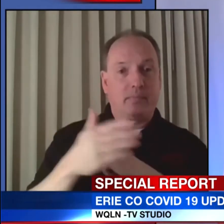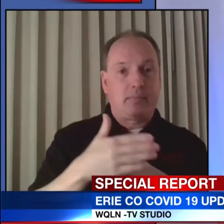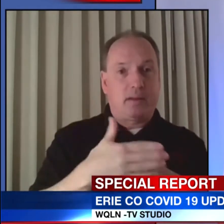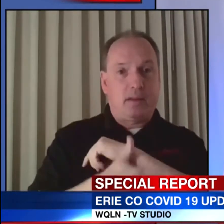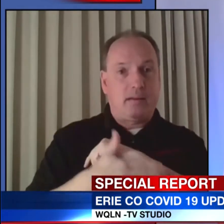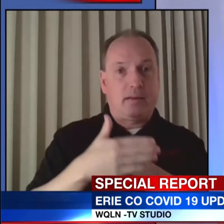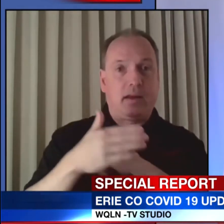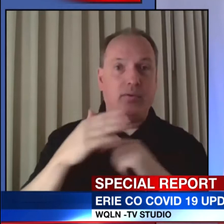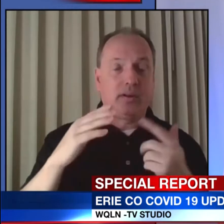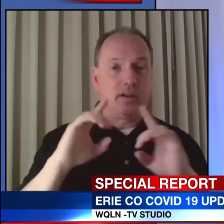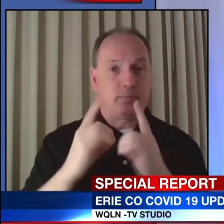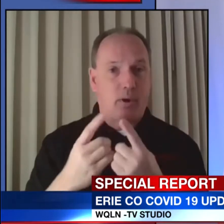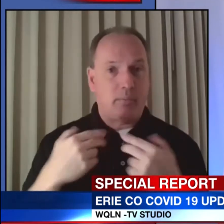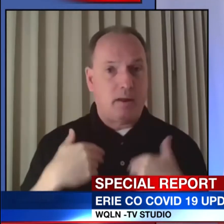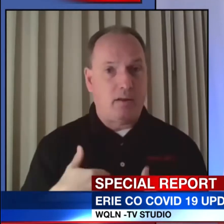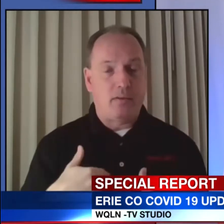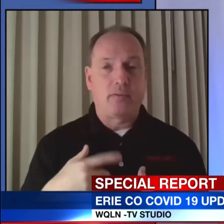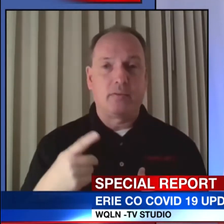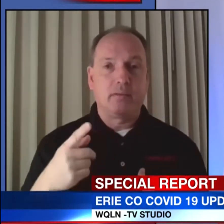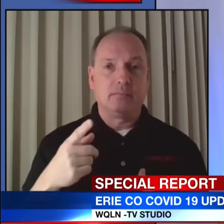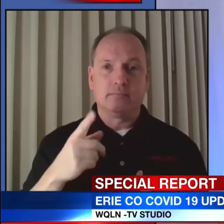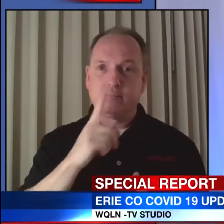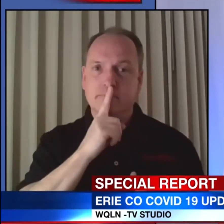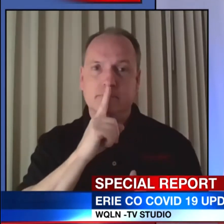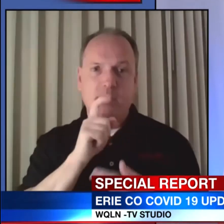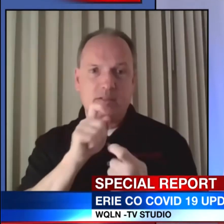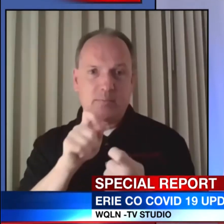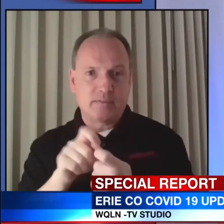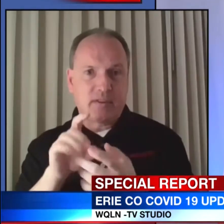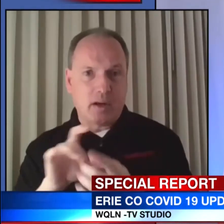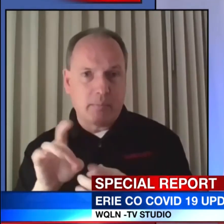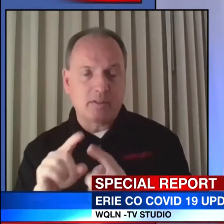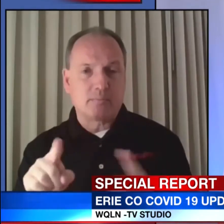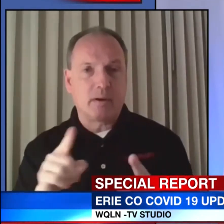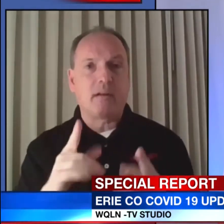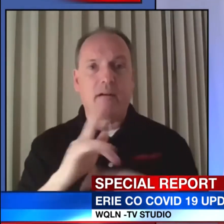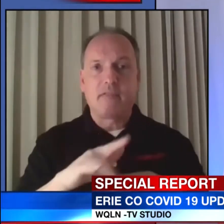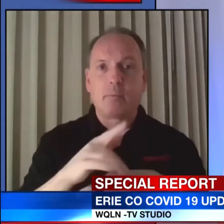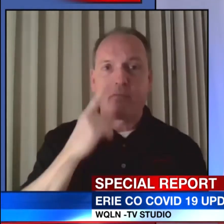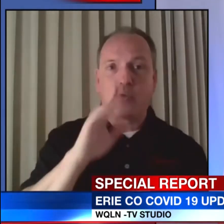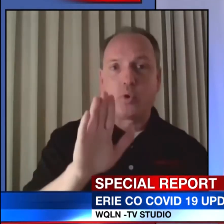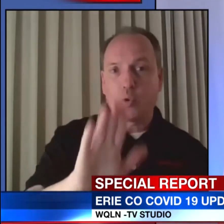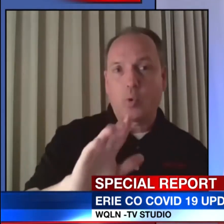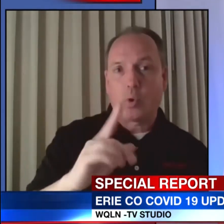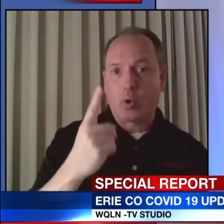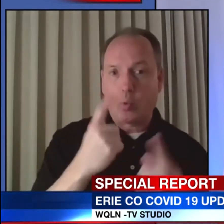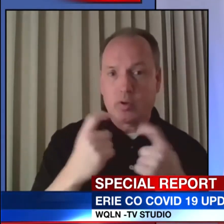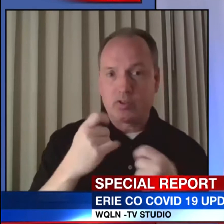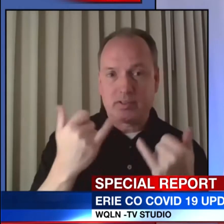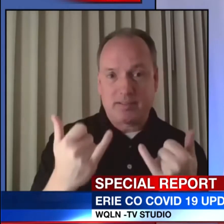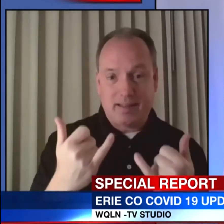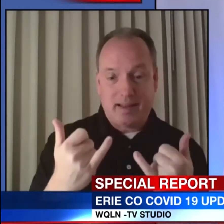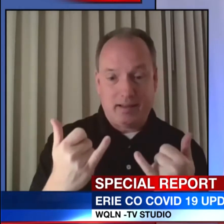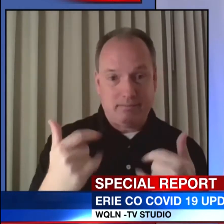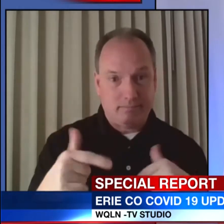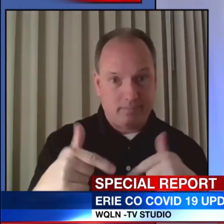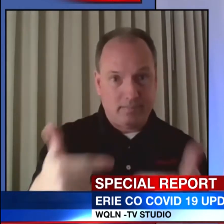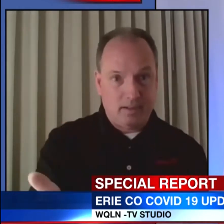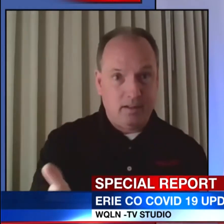WITH US TODAY IS THE DIRECTOR OF THE ERIE DEPARTMENT OF HEALTH. SHE WILL BE AVAILABLE TO THE